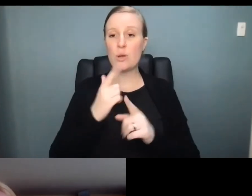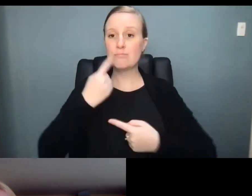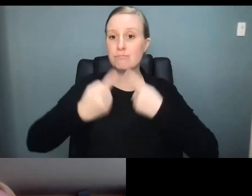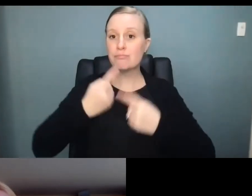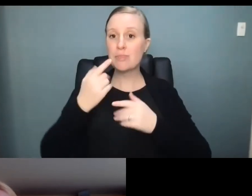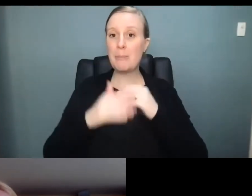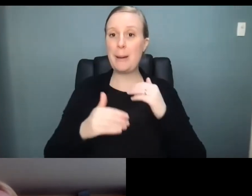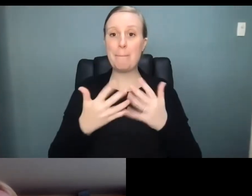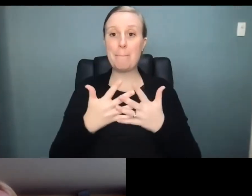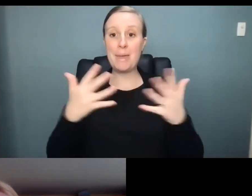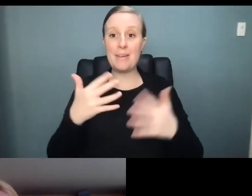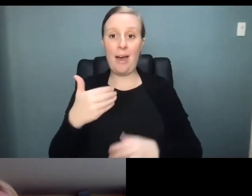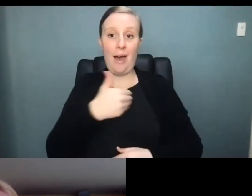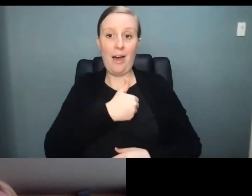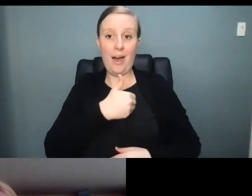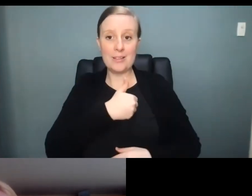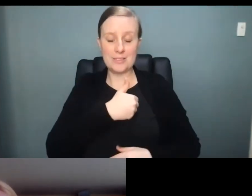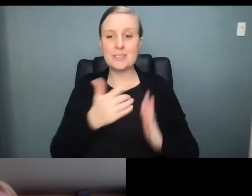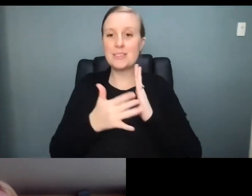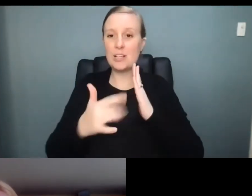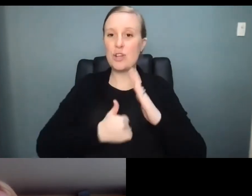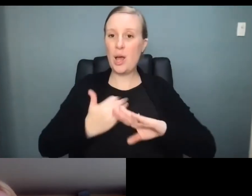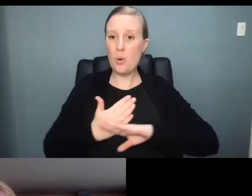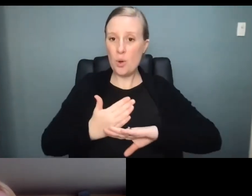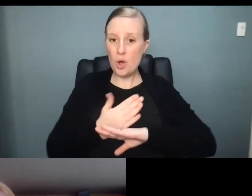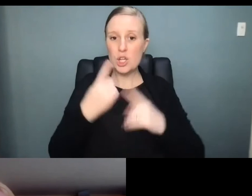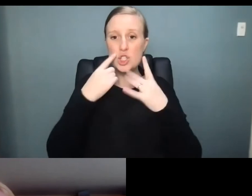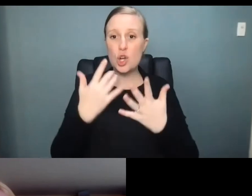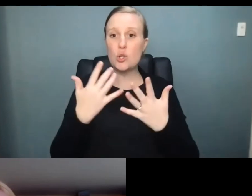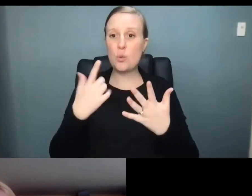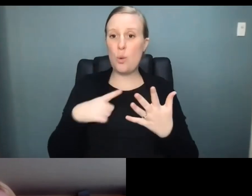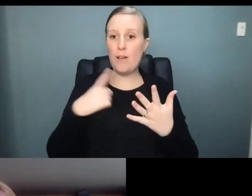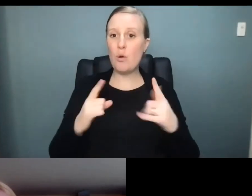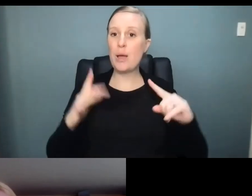through a video, which shows how essential digital inclusion is in creating confidence